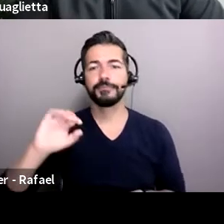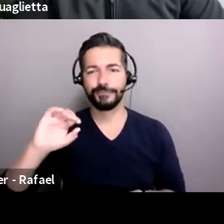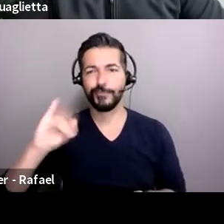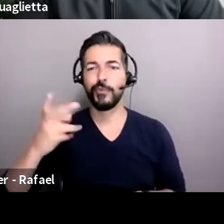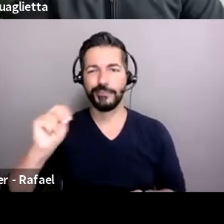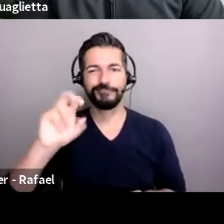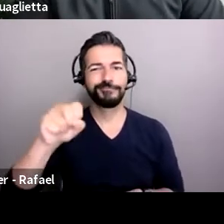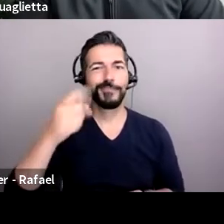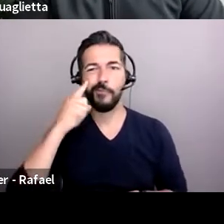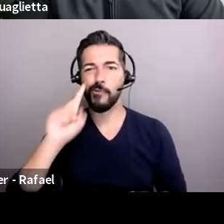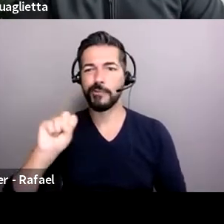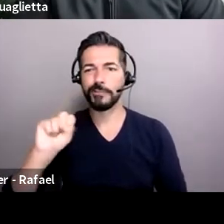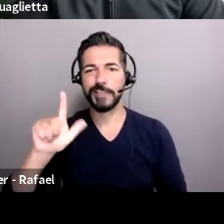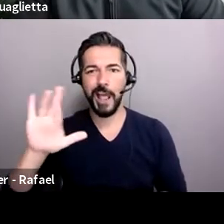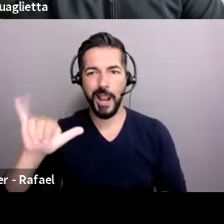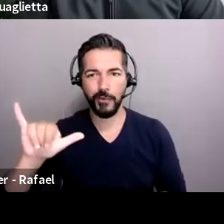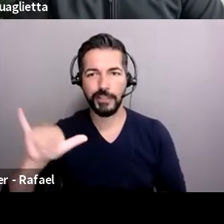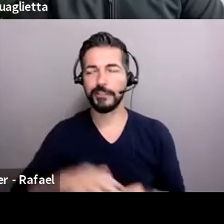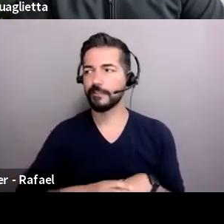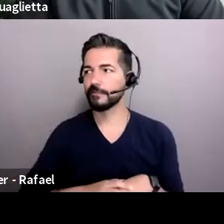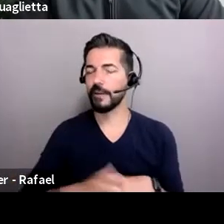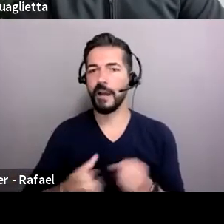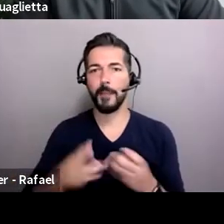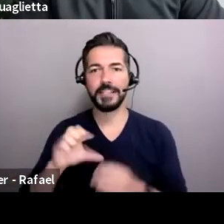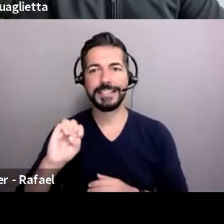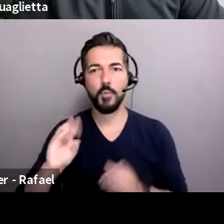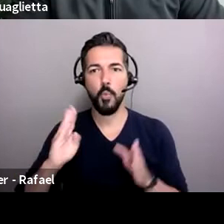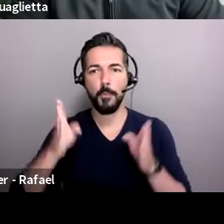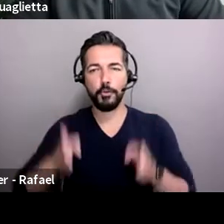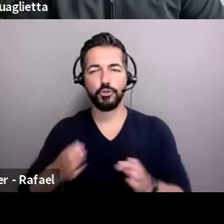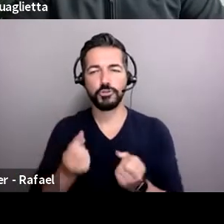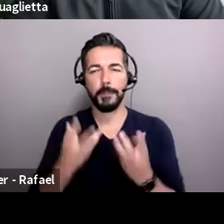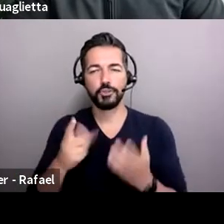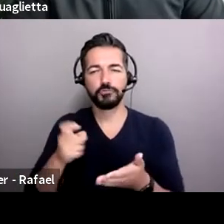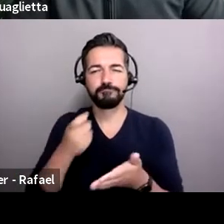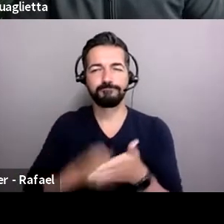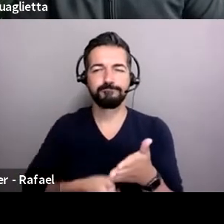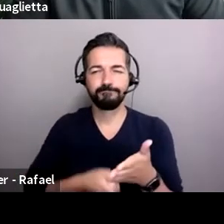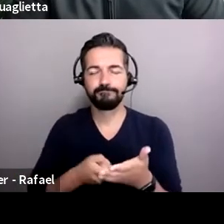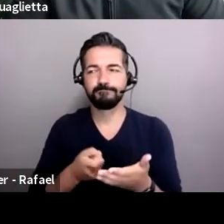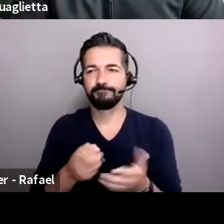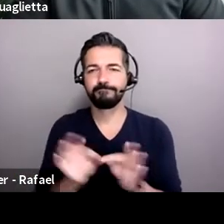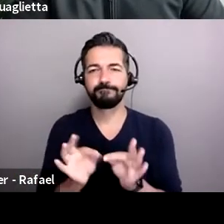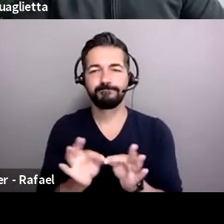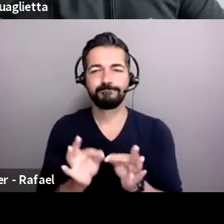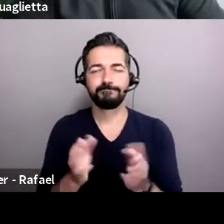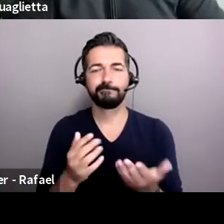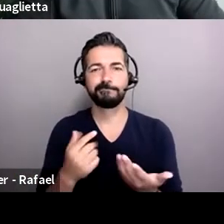how much should the cost of an SEO really be? I think there's a lot of things to really unpack there, right?